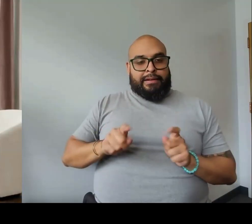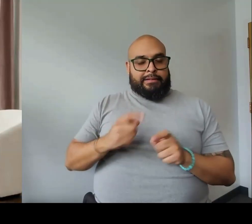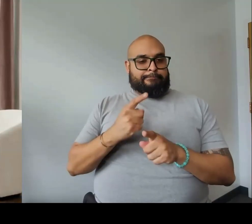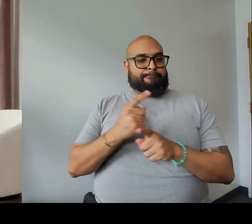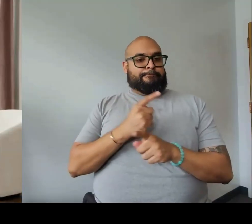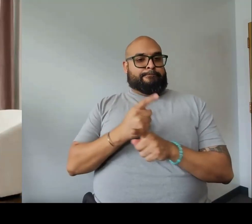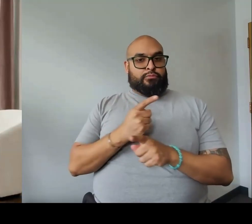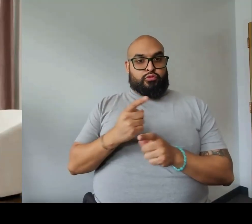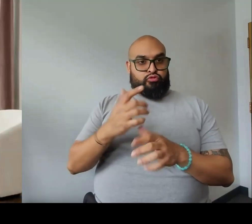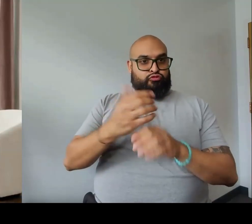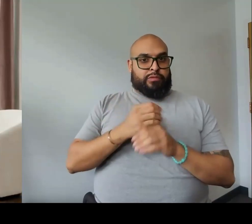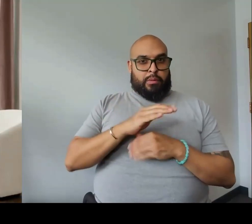We're not just given a test to give it.